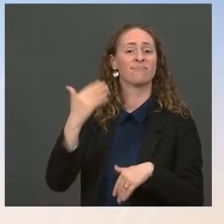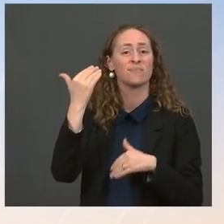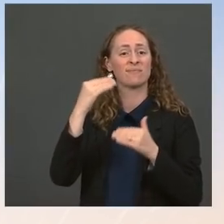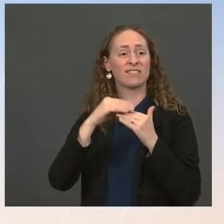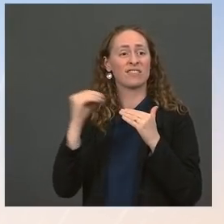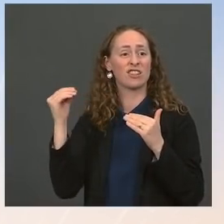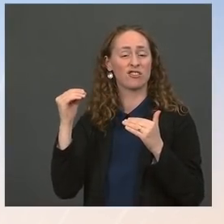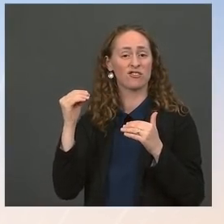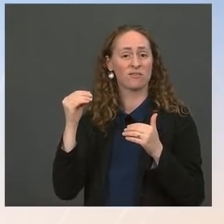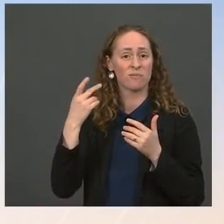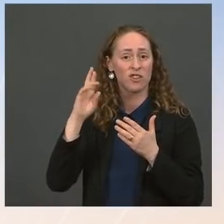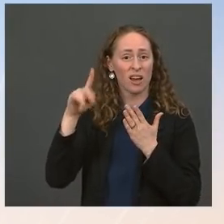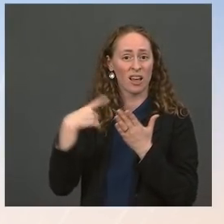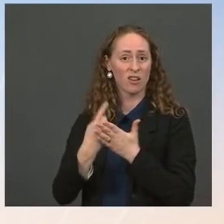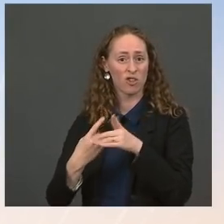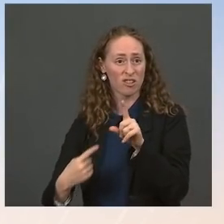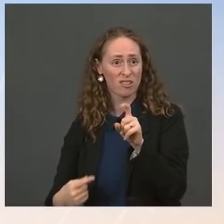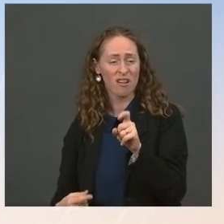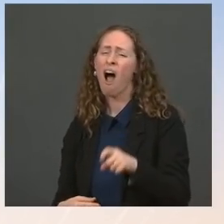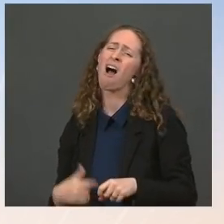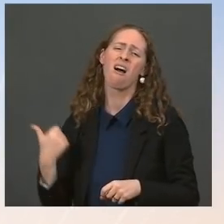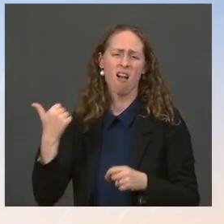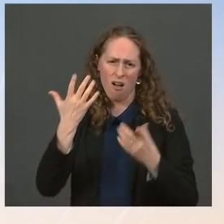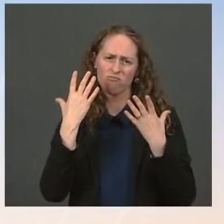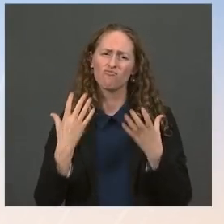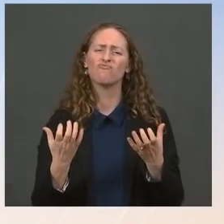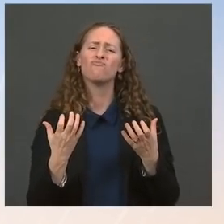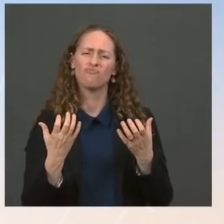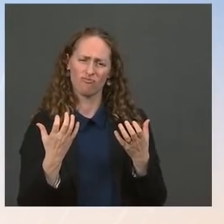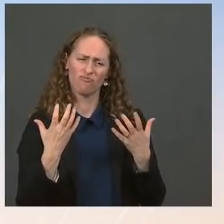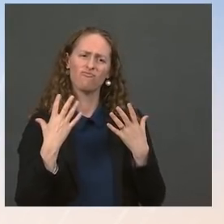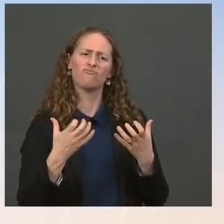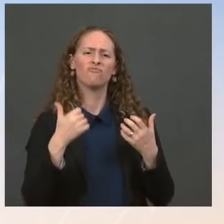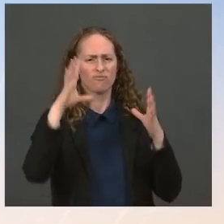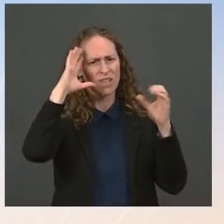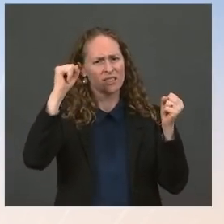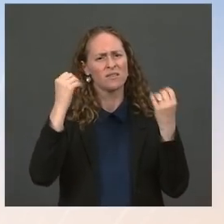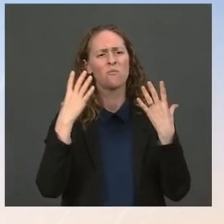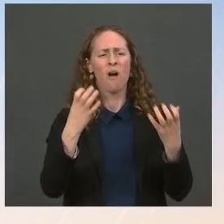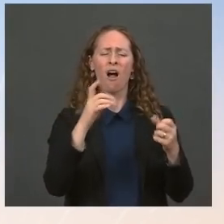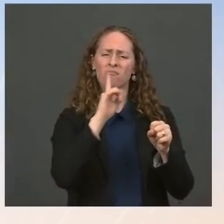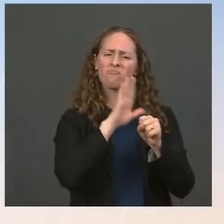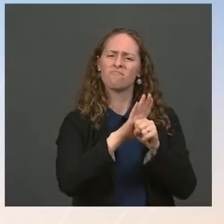He wants to increase the minimum wage to $15 an hour. He remains committed. As you know, it was in an earlier package